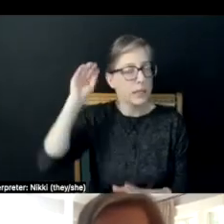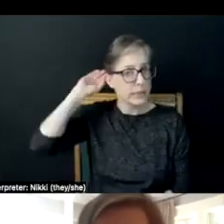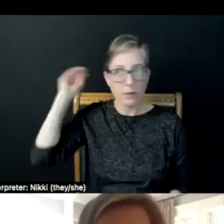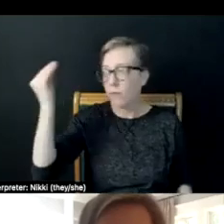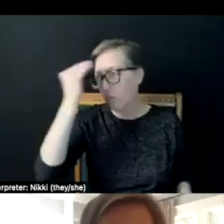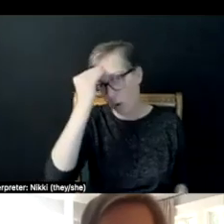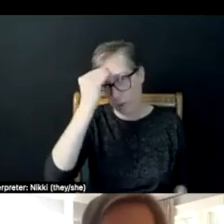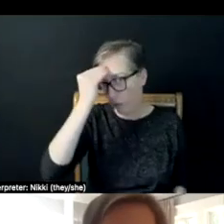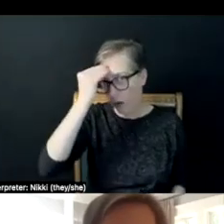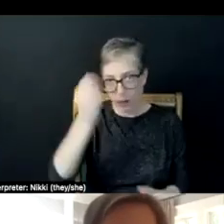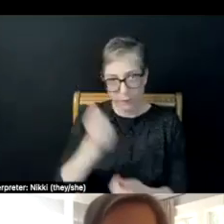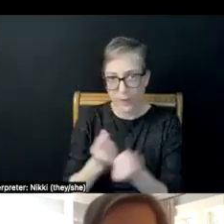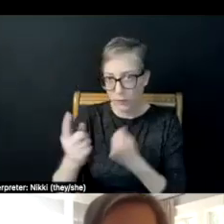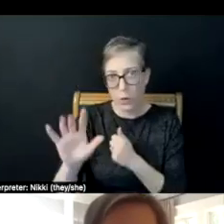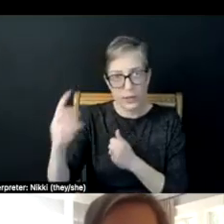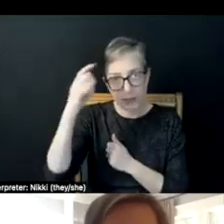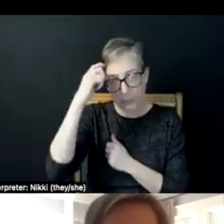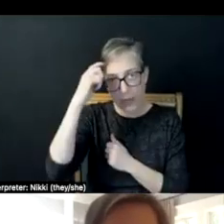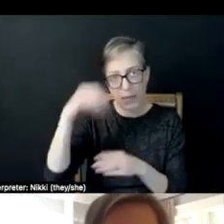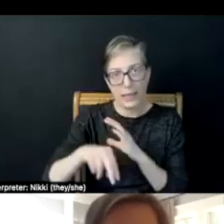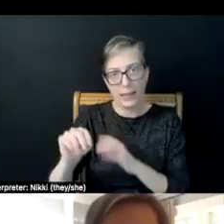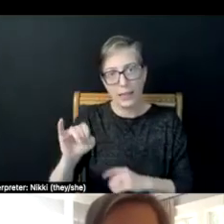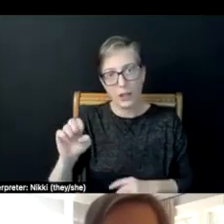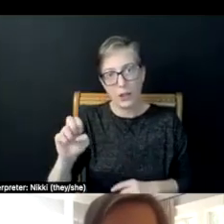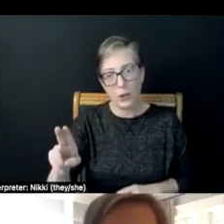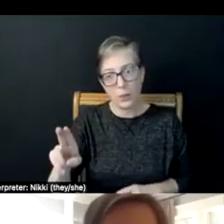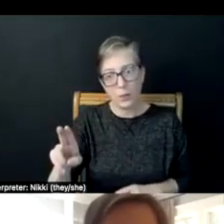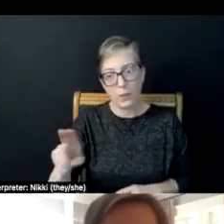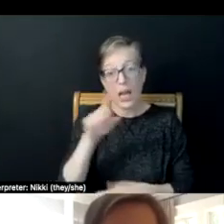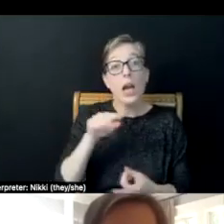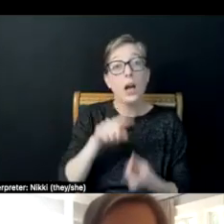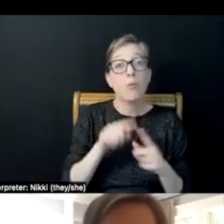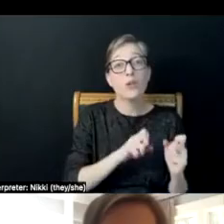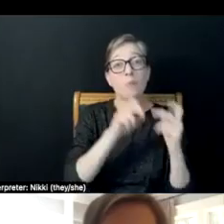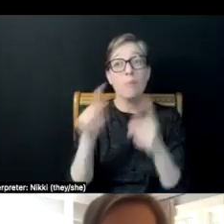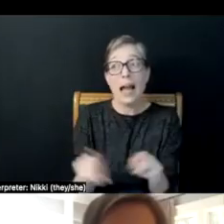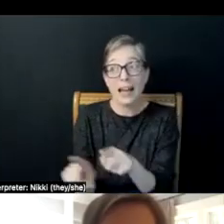and when you circle back around as a disabled parent, while it's hard for any parent that's there,